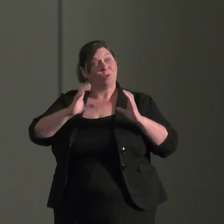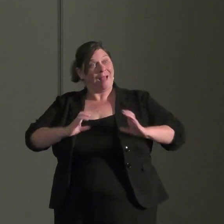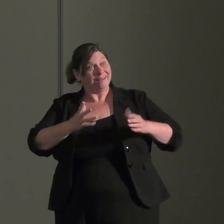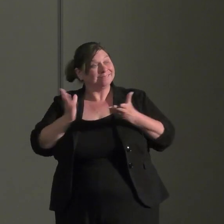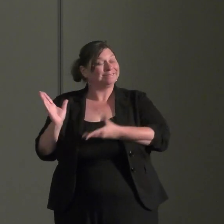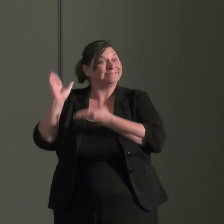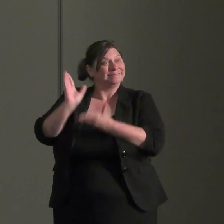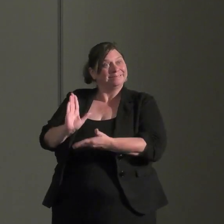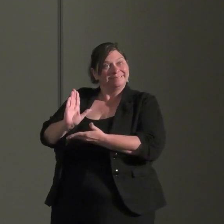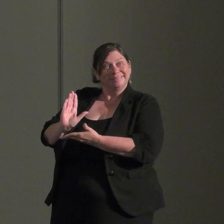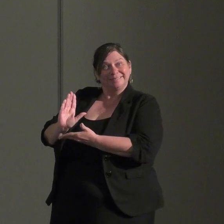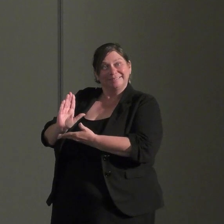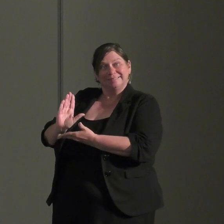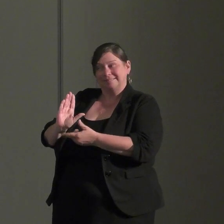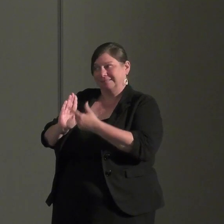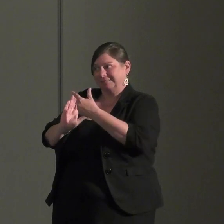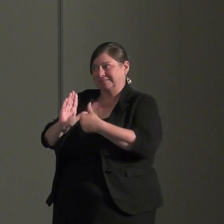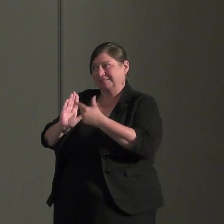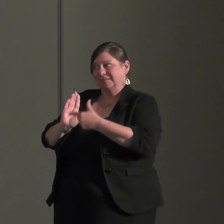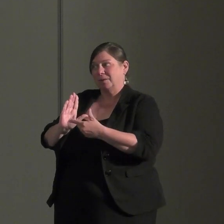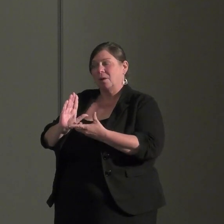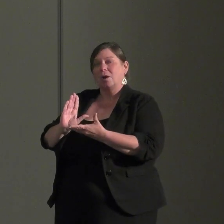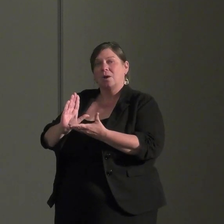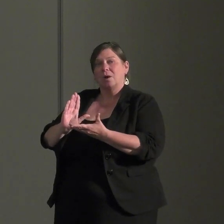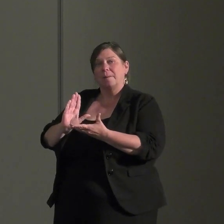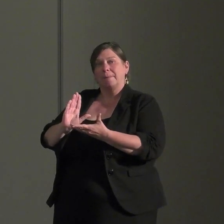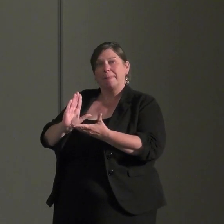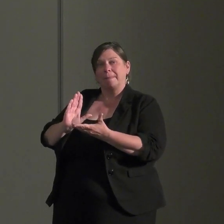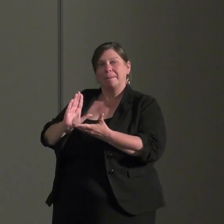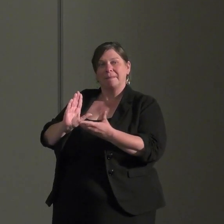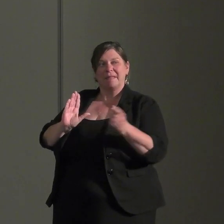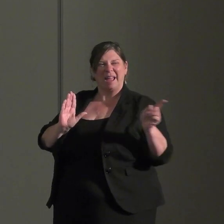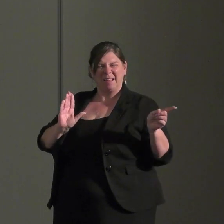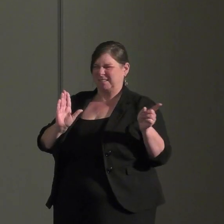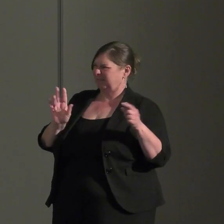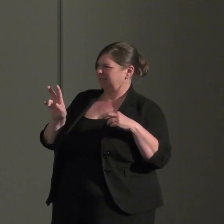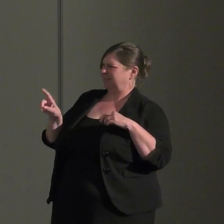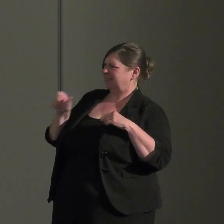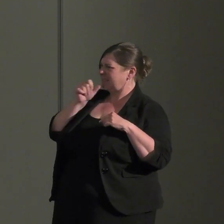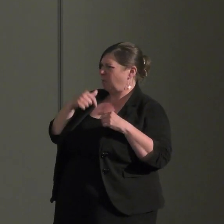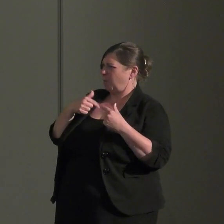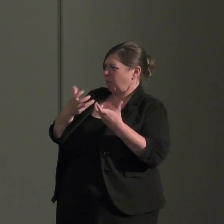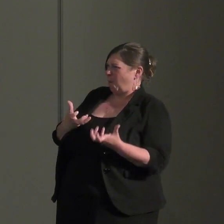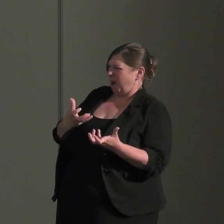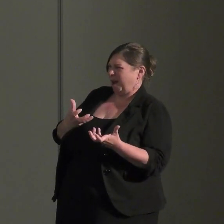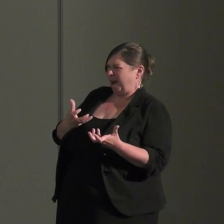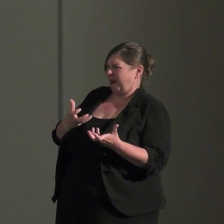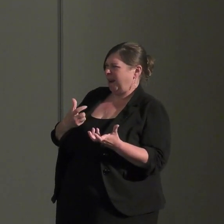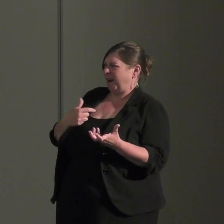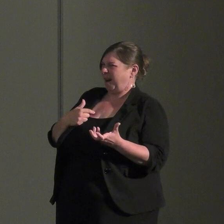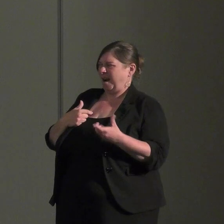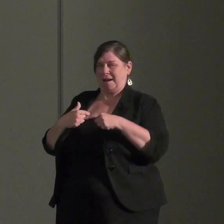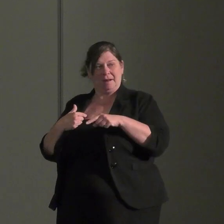this is horrible. Nothing we asked. Or want. That happened to you? If so I hope it does.